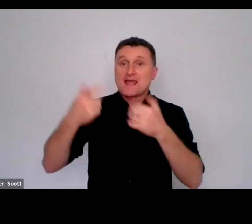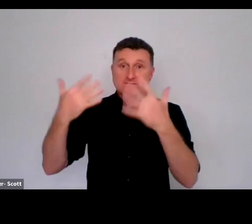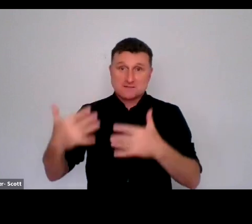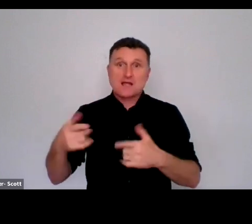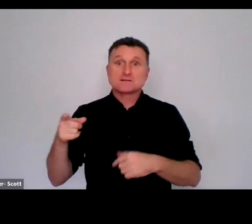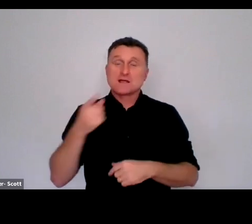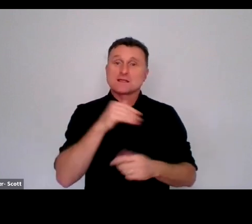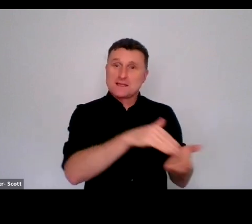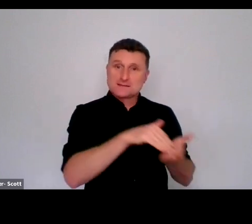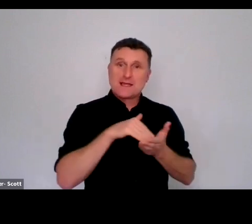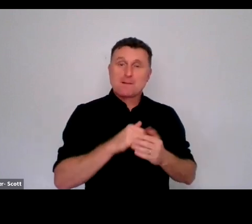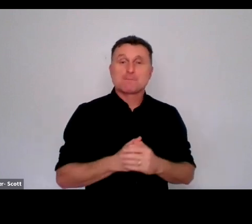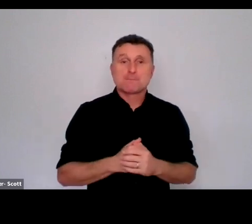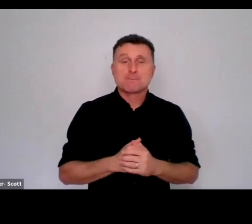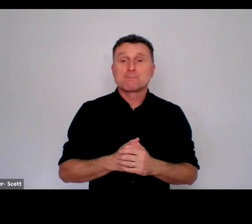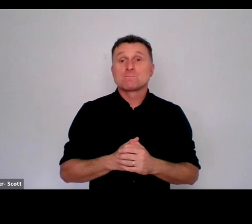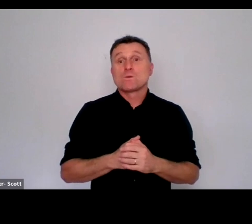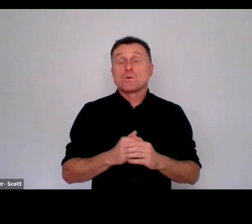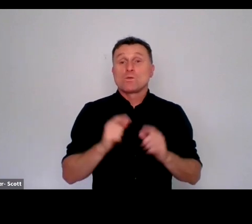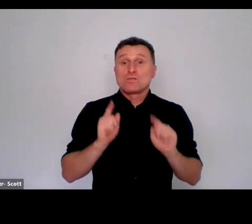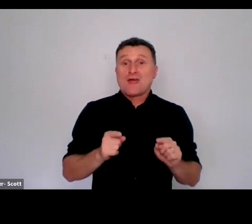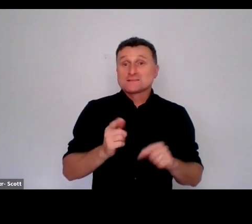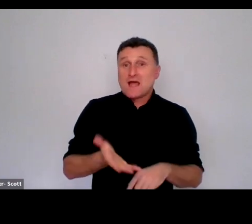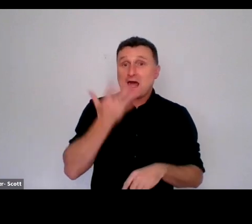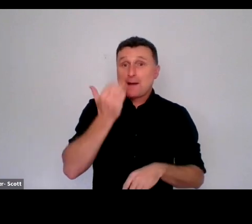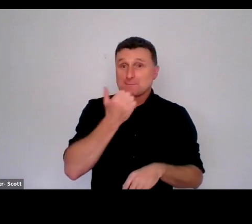Hopefully that gives you a little bit of an update on some of the things we’ve done,